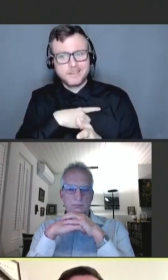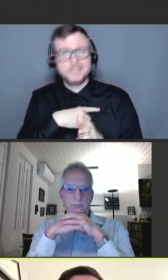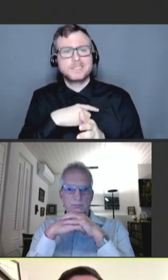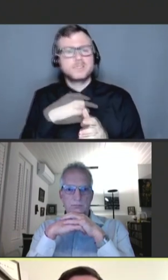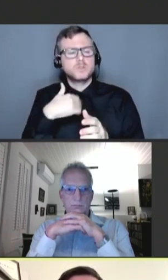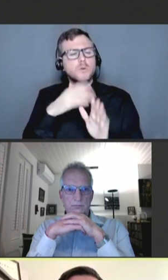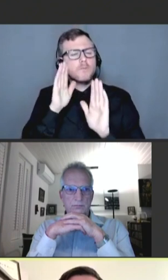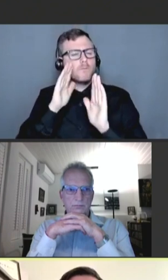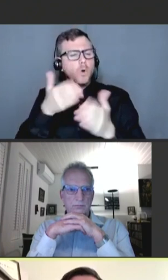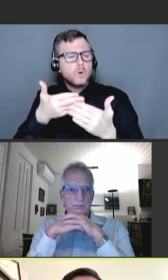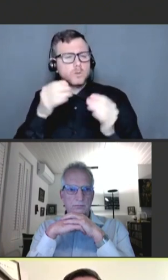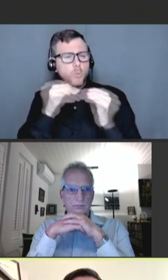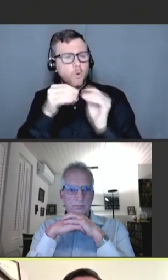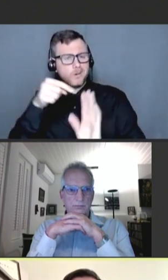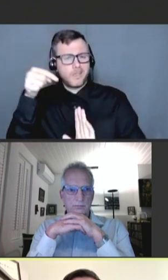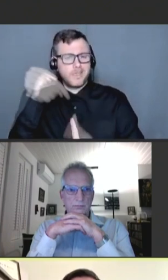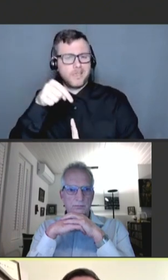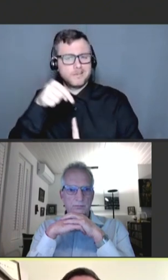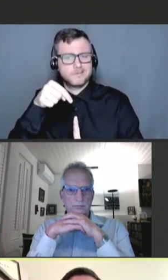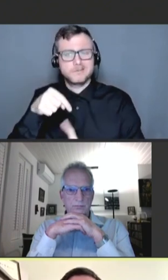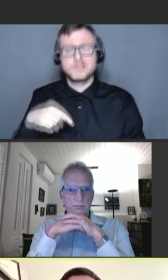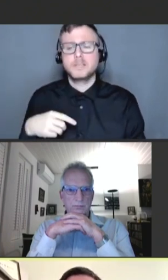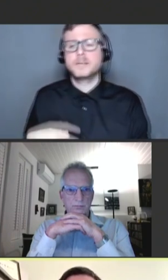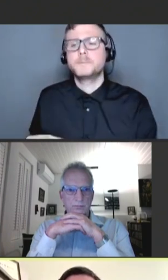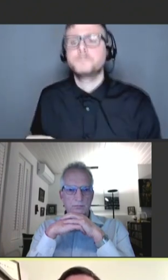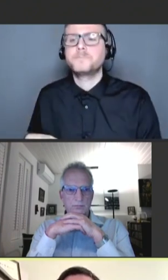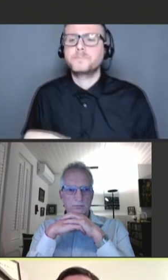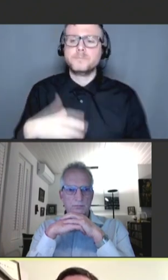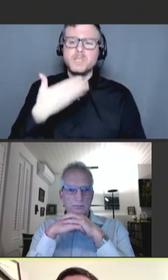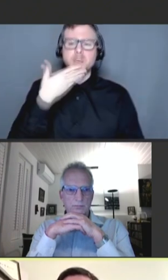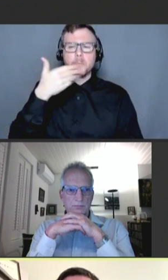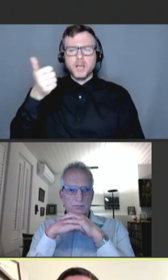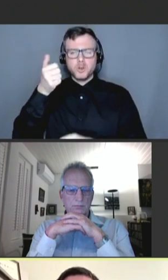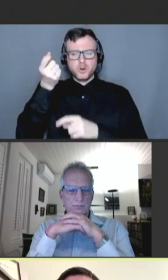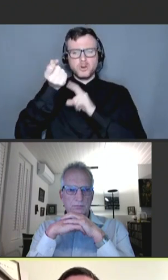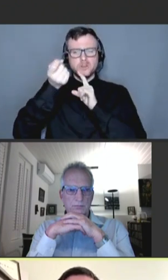attention to this. And I think, really, better understanding of the post-viral illness in